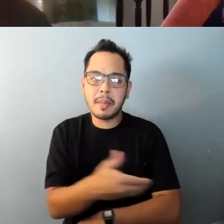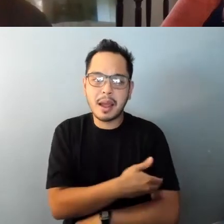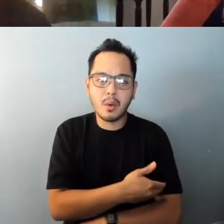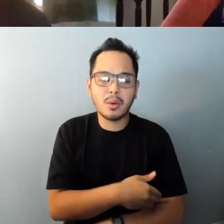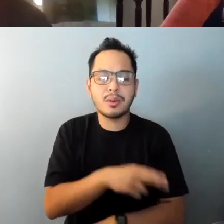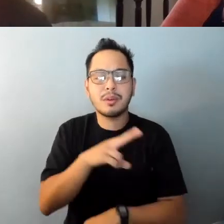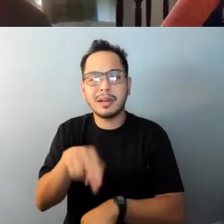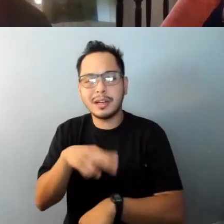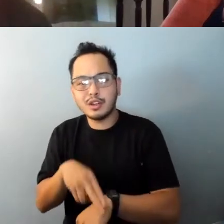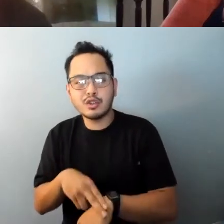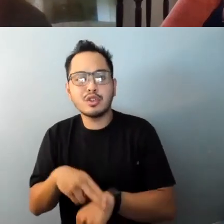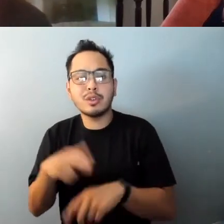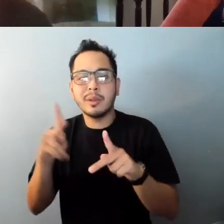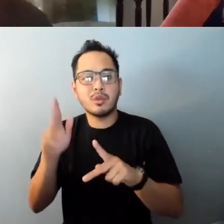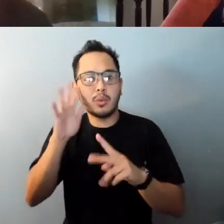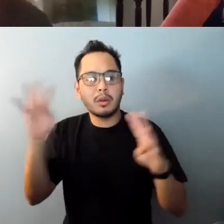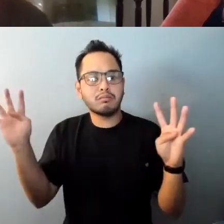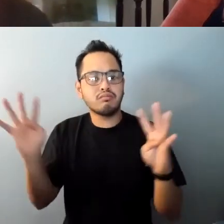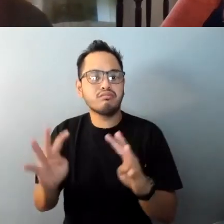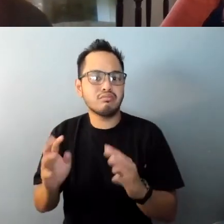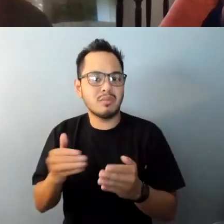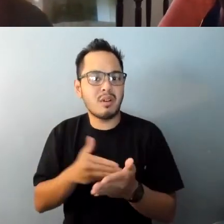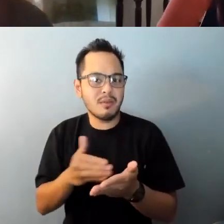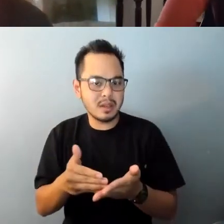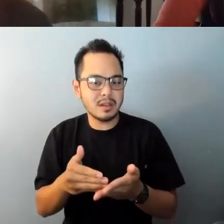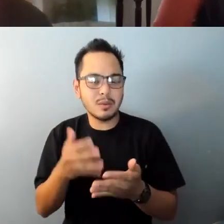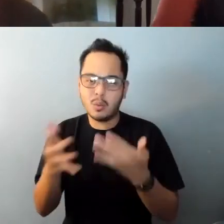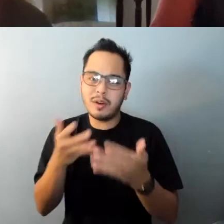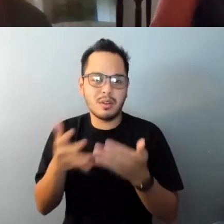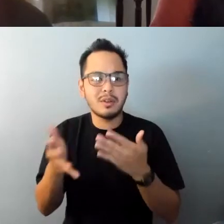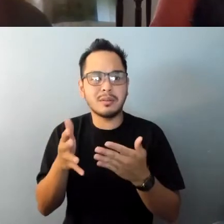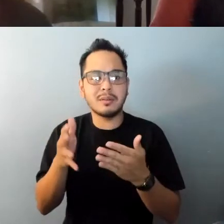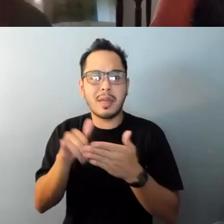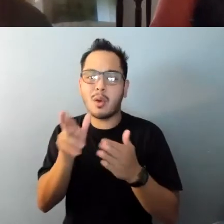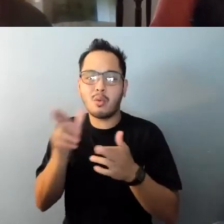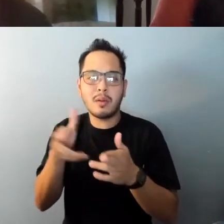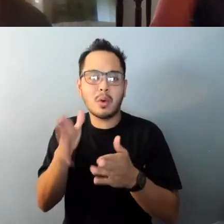through the towns that they flow through. Not that I would really claim that for a daisy